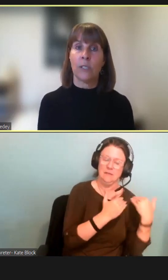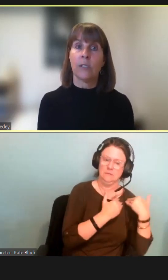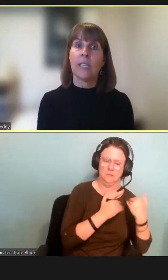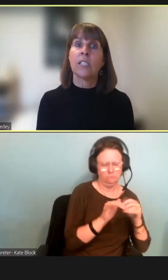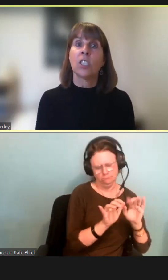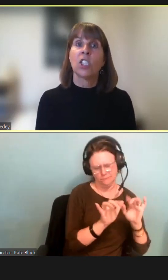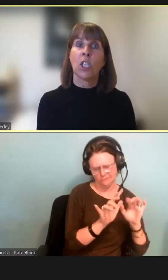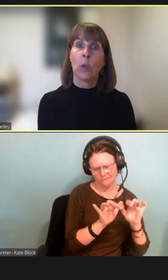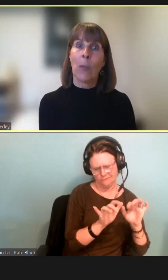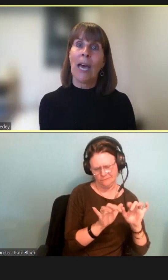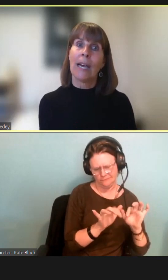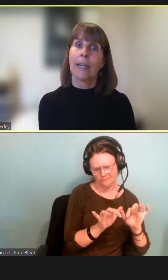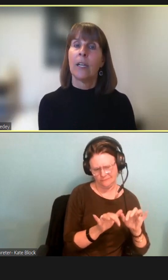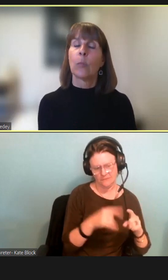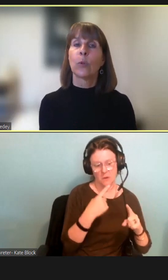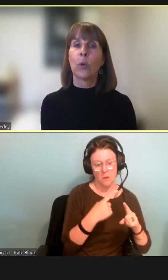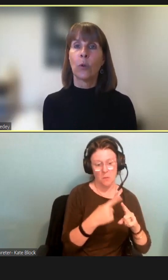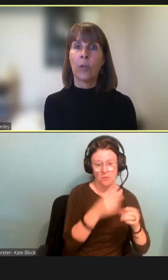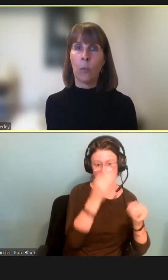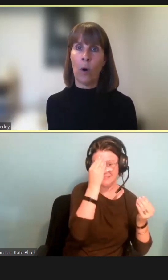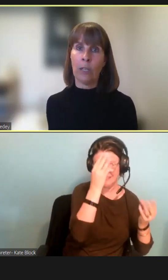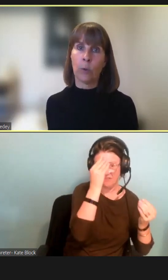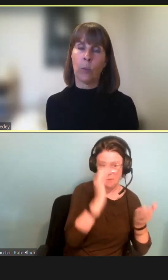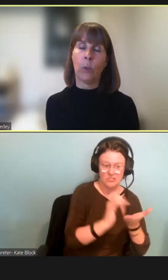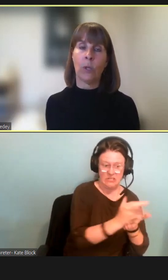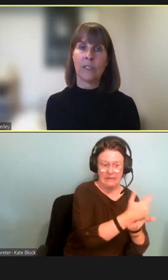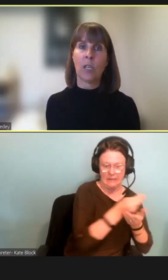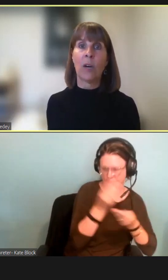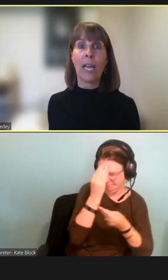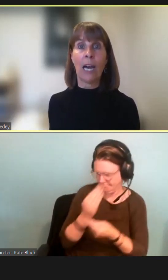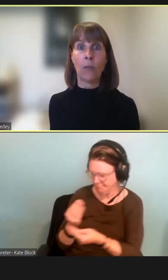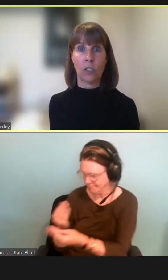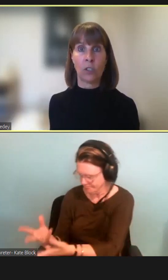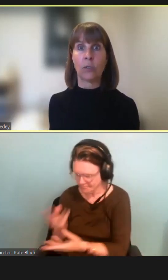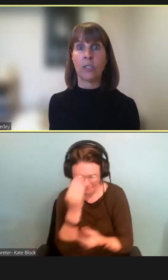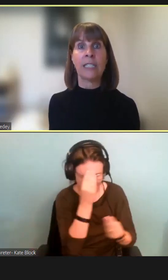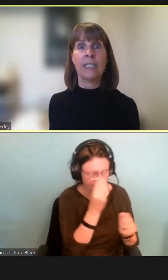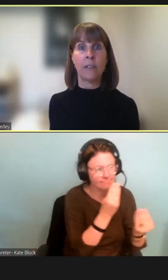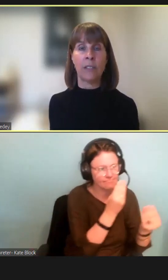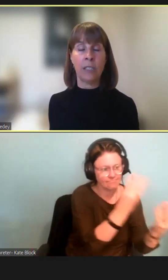and to share back program-wide reports about how the children and in in